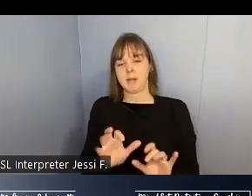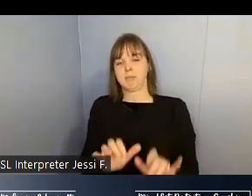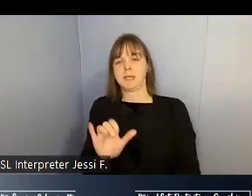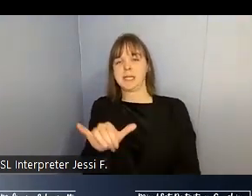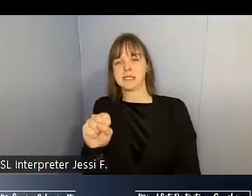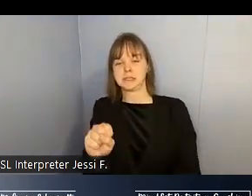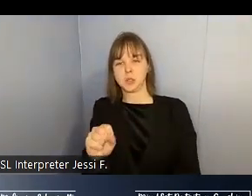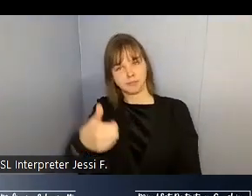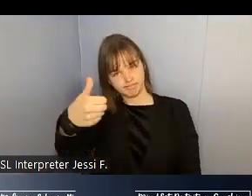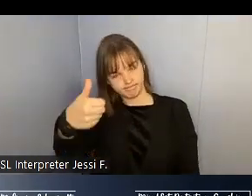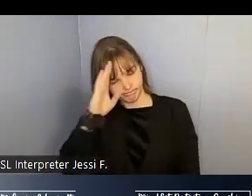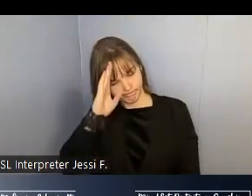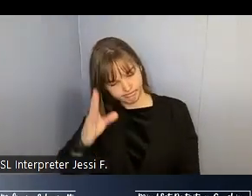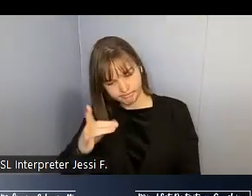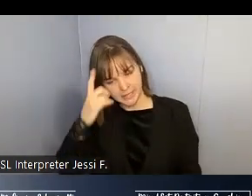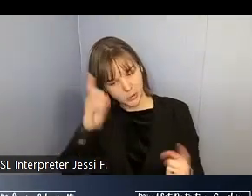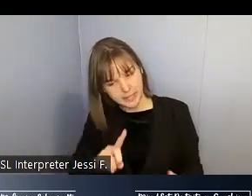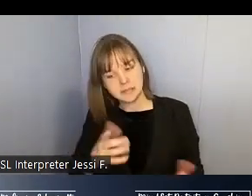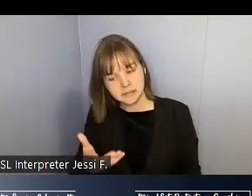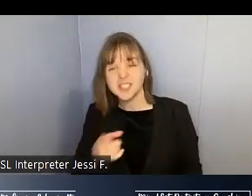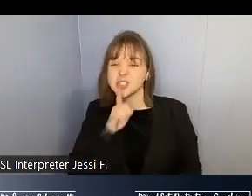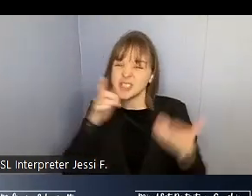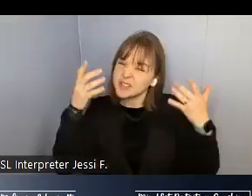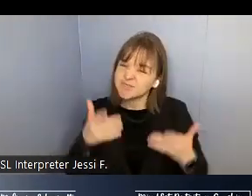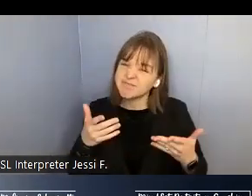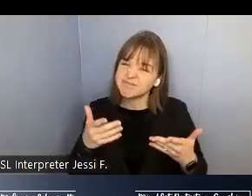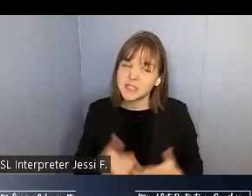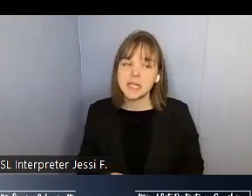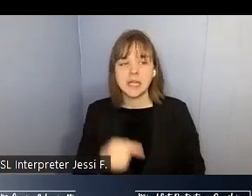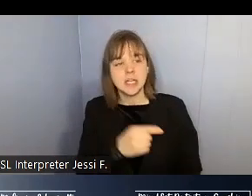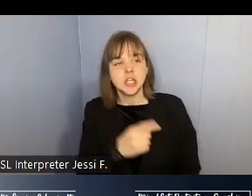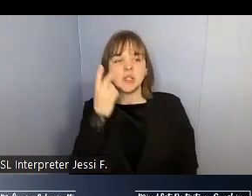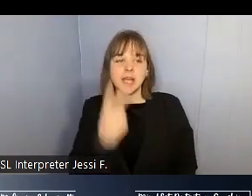the majority of our population. These hacks, the pseudoscience, the shortcuts